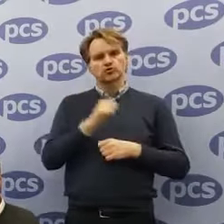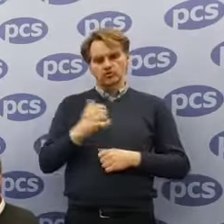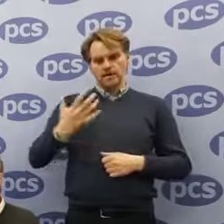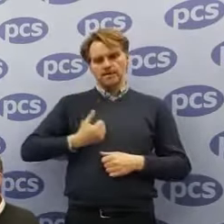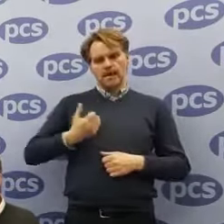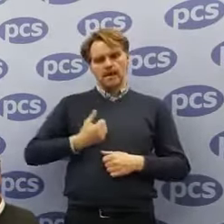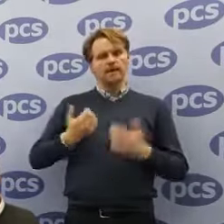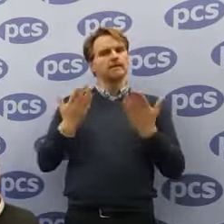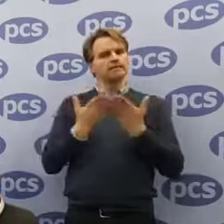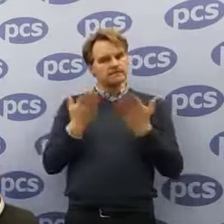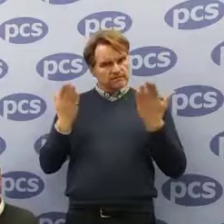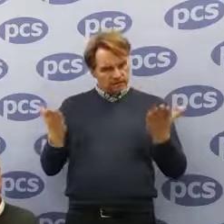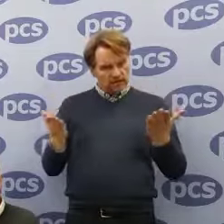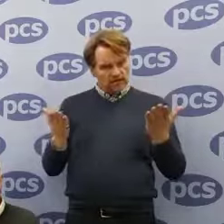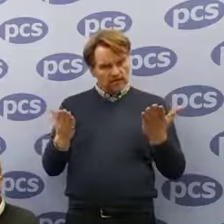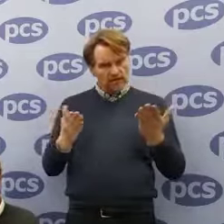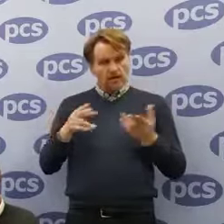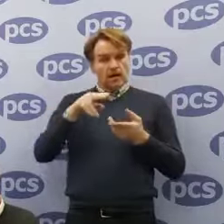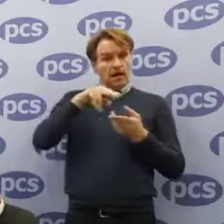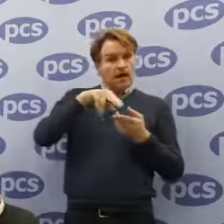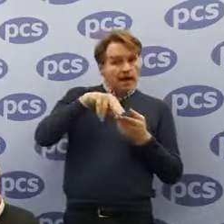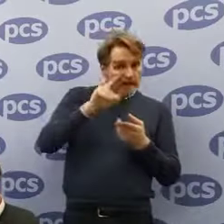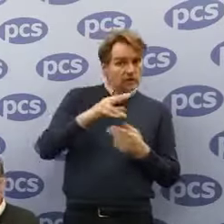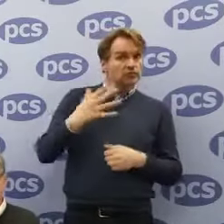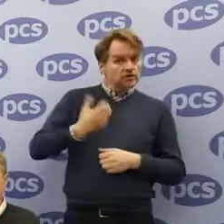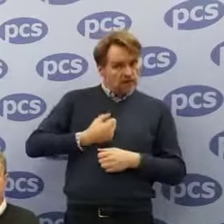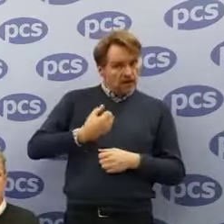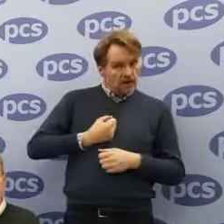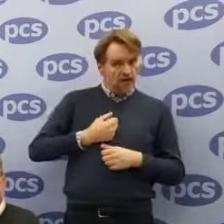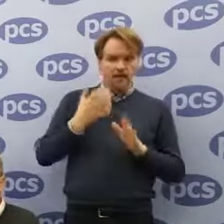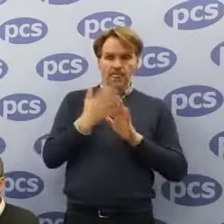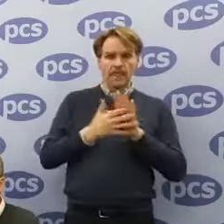increases in pay will feed into people's pensions, it will feed into people's